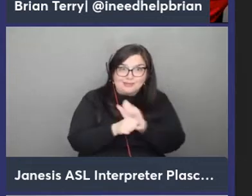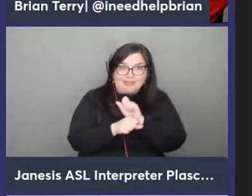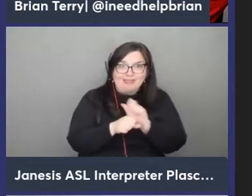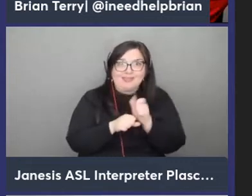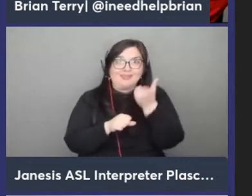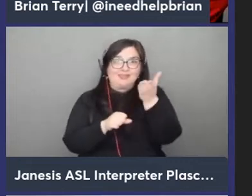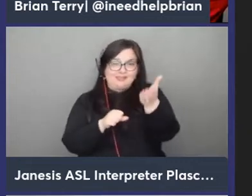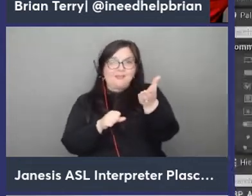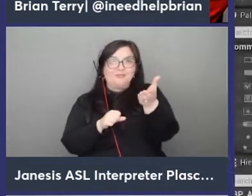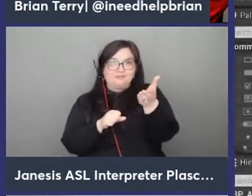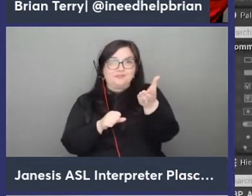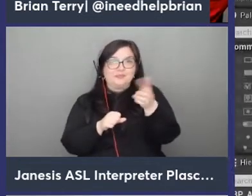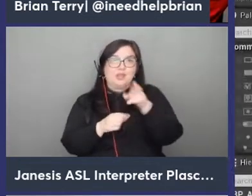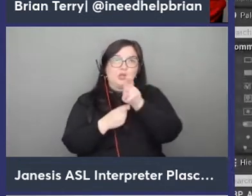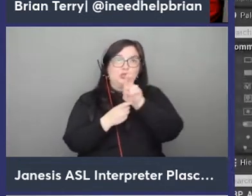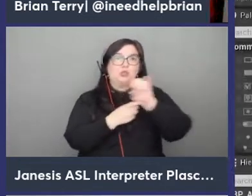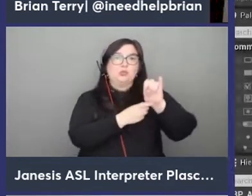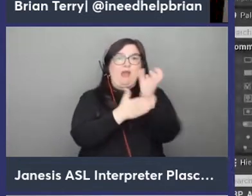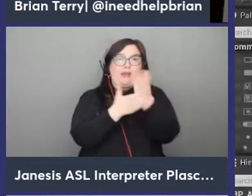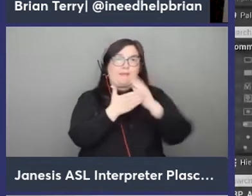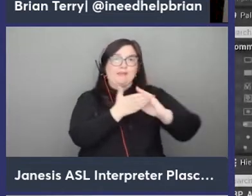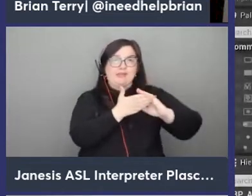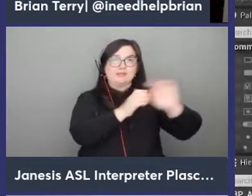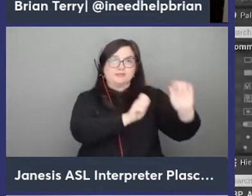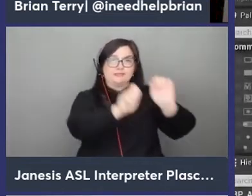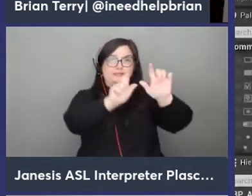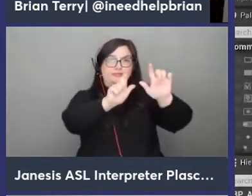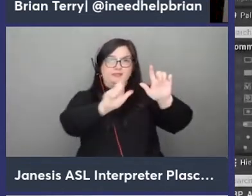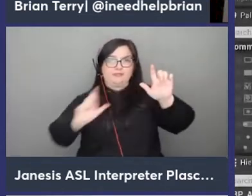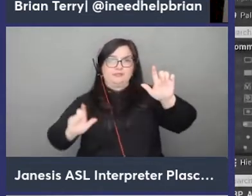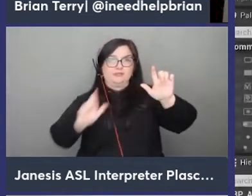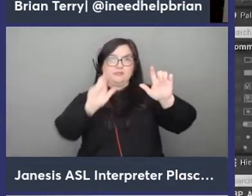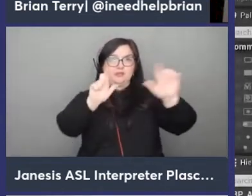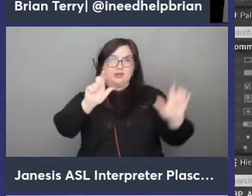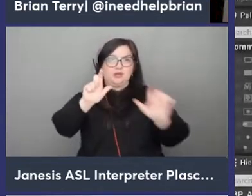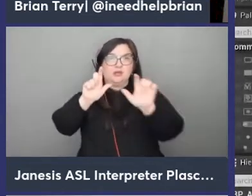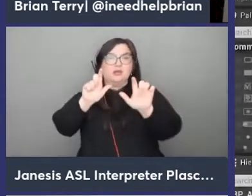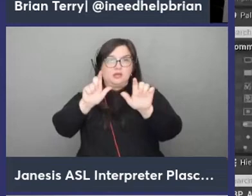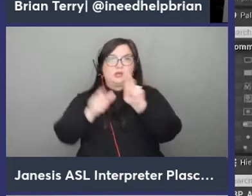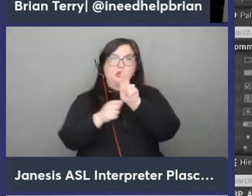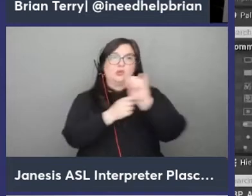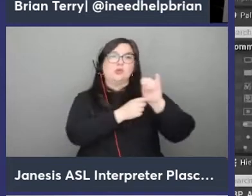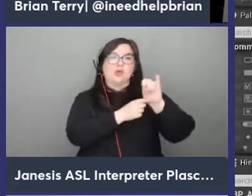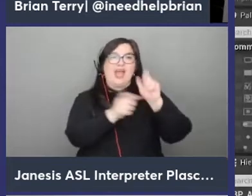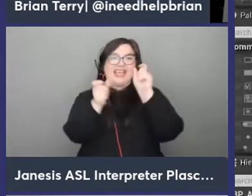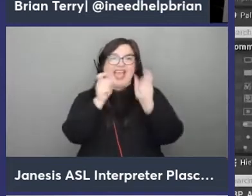and then this is the UI pieces. So these are the, this is the UI editor view of it.